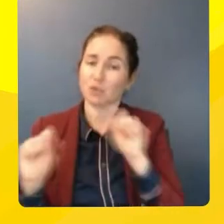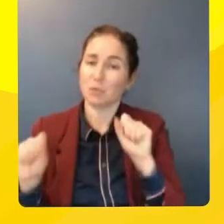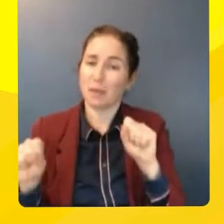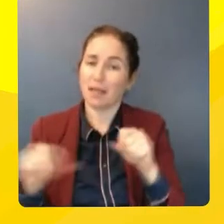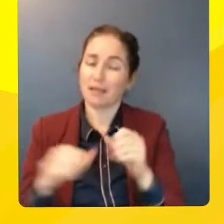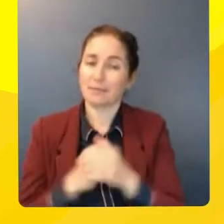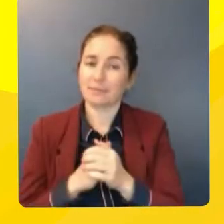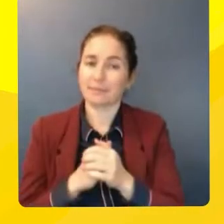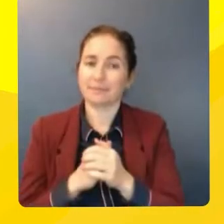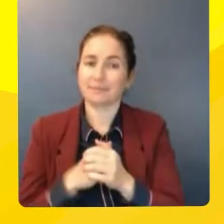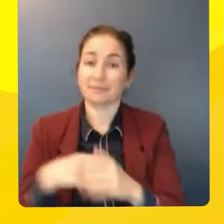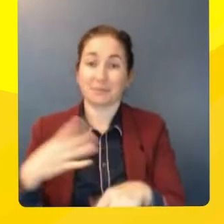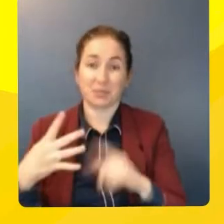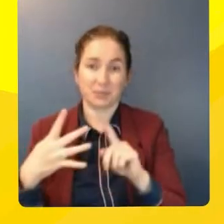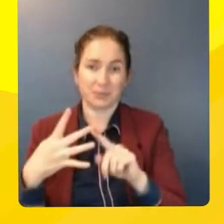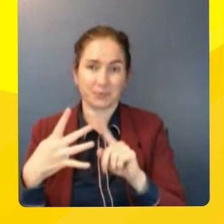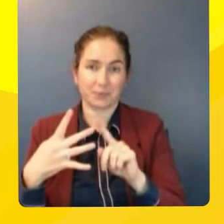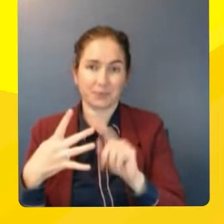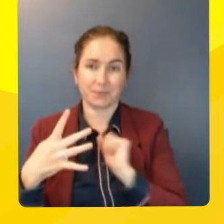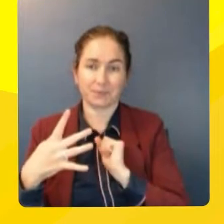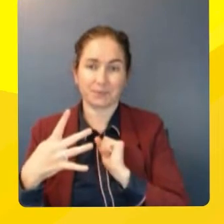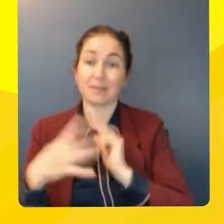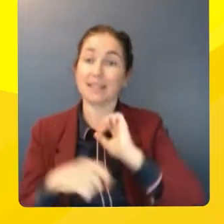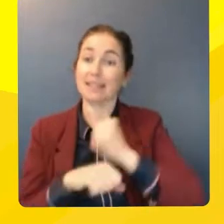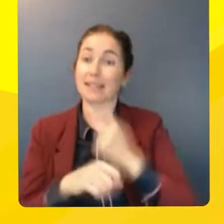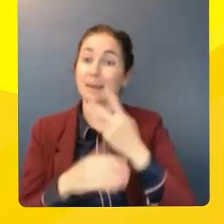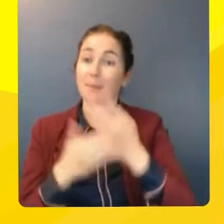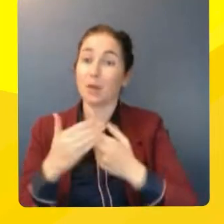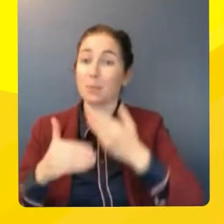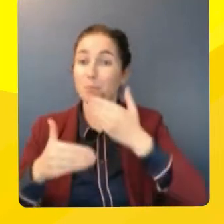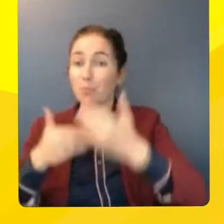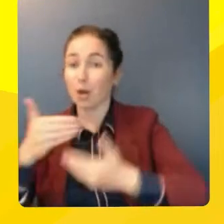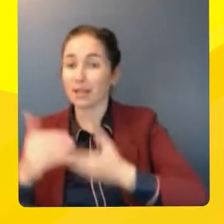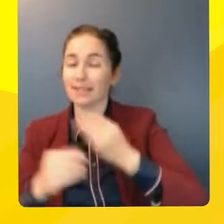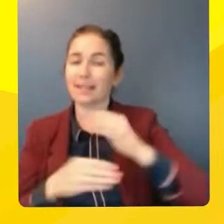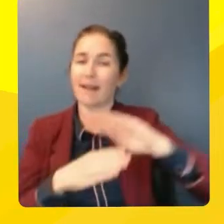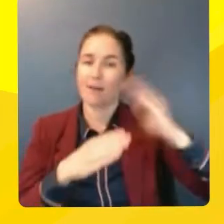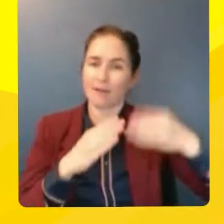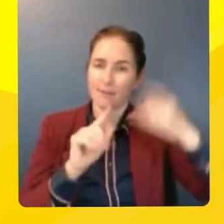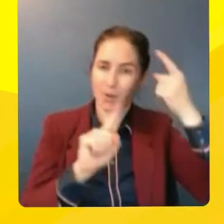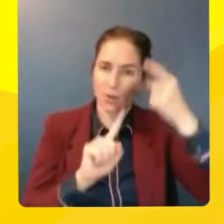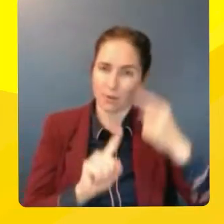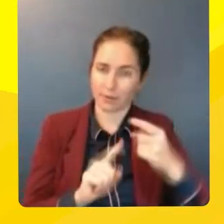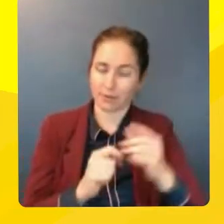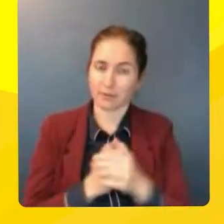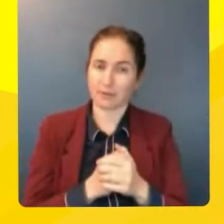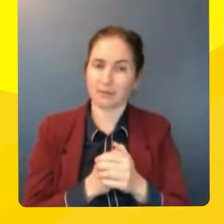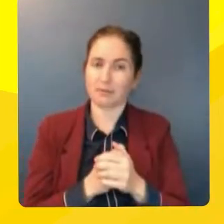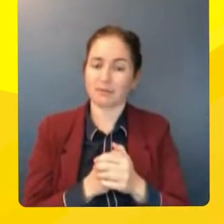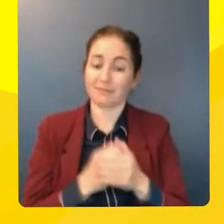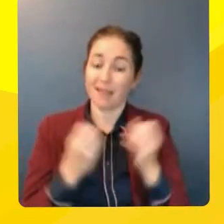Number two, set both process and outcome goals. A lot of the goals we see tech companies